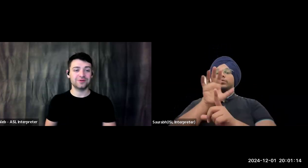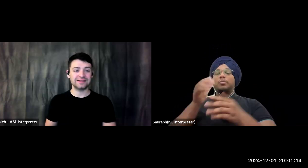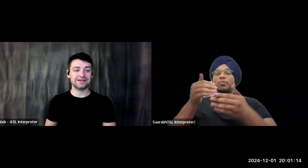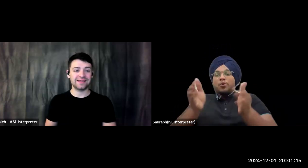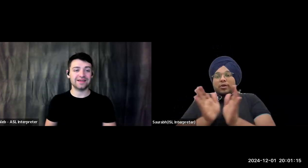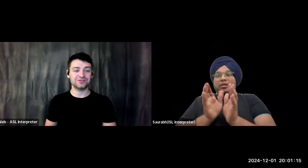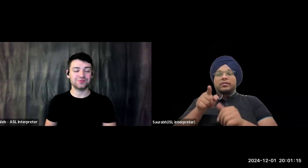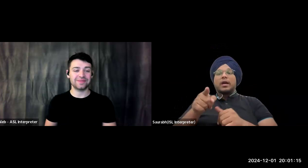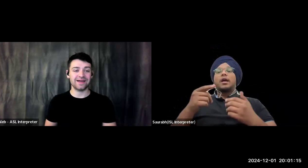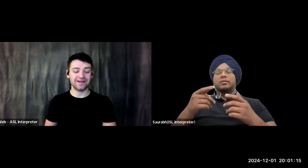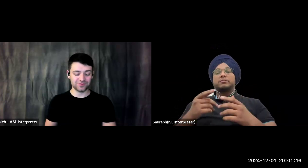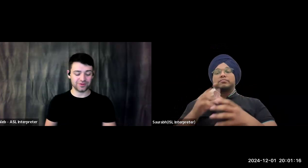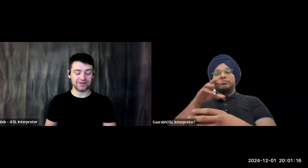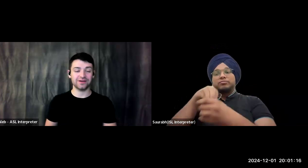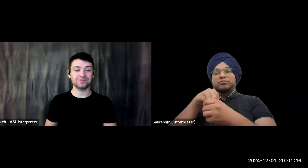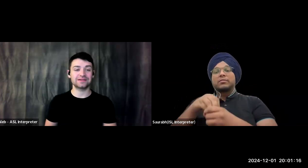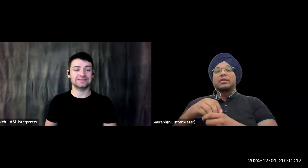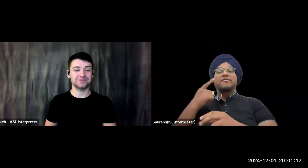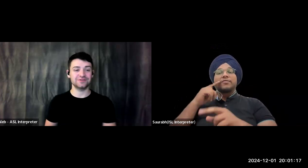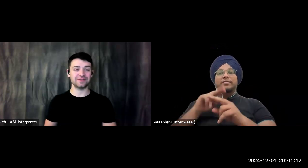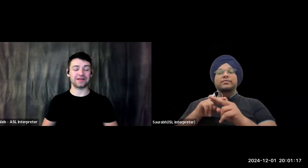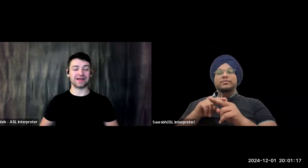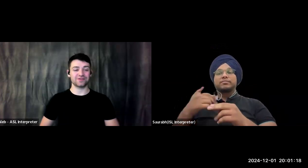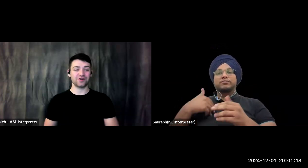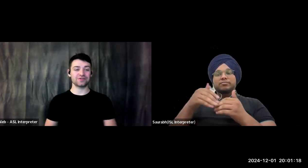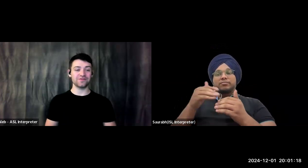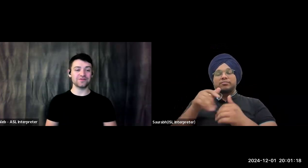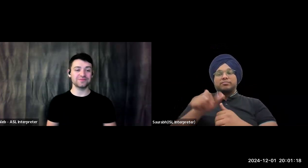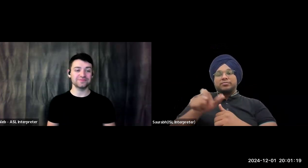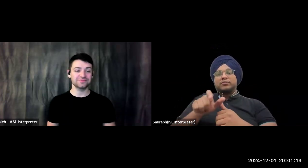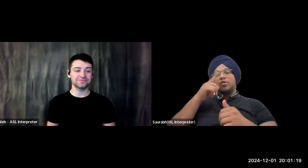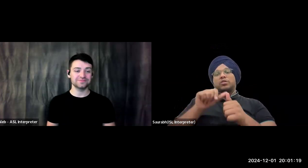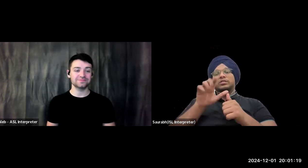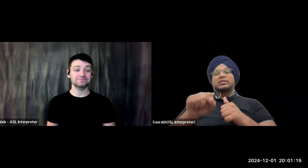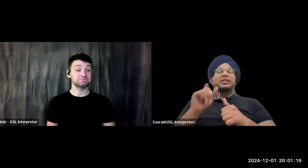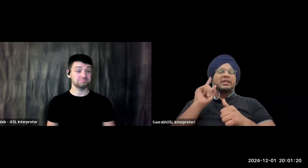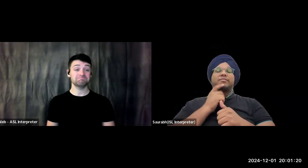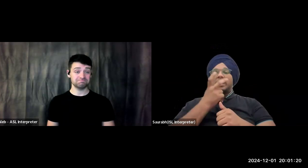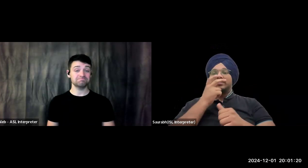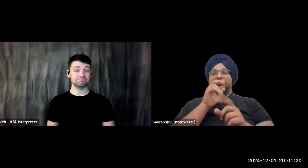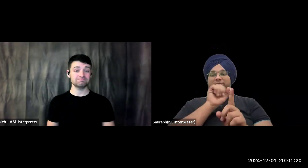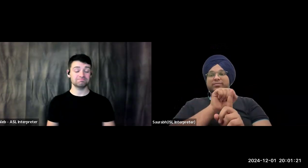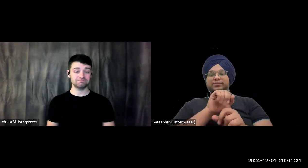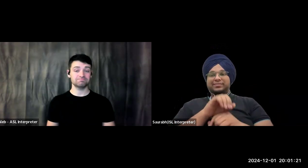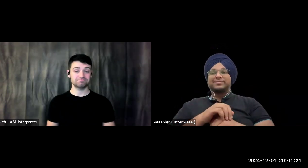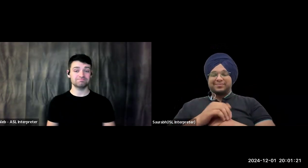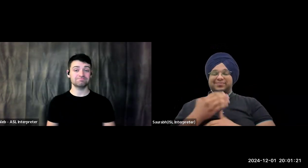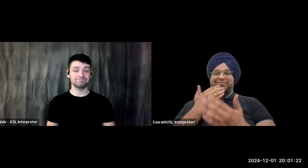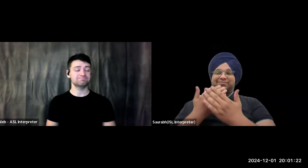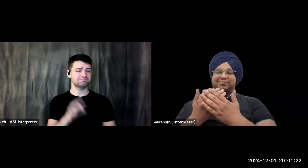really engaged with that as we continue developing access for ourselves. [Dinesh speaking] Thank you.